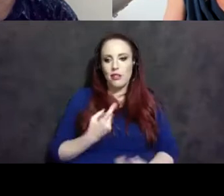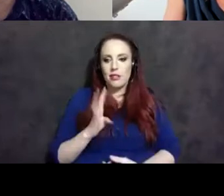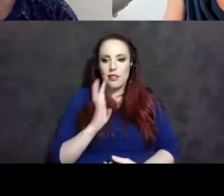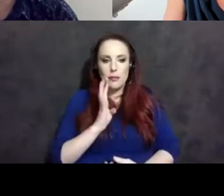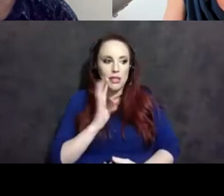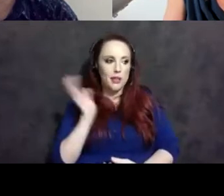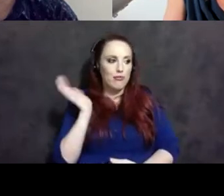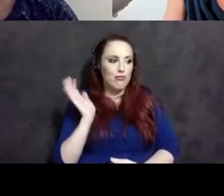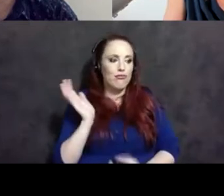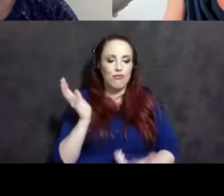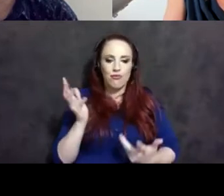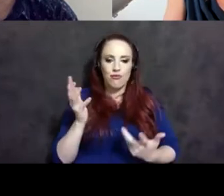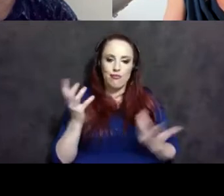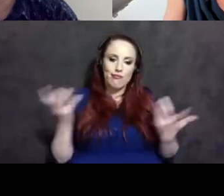So that's another one.